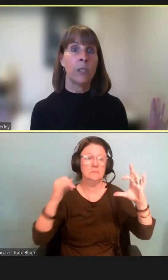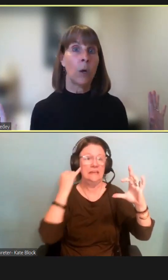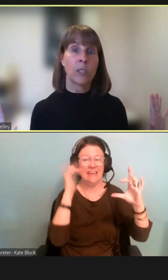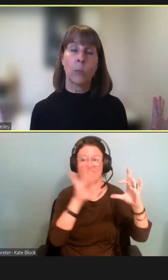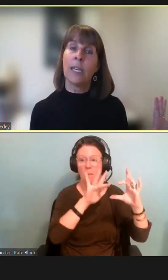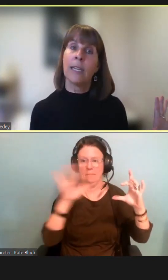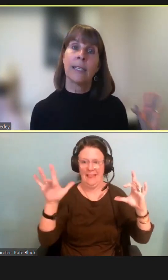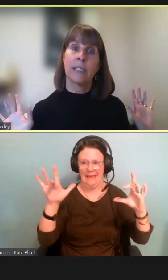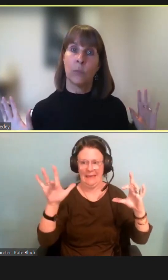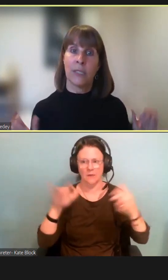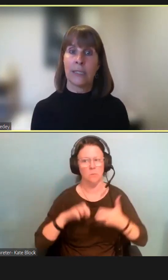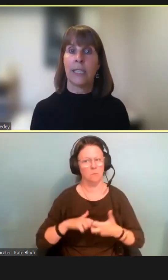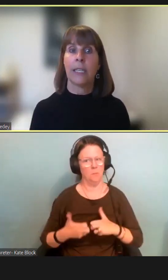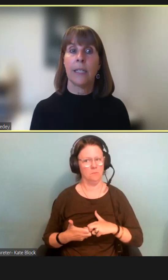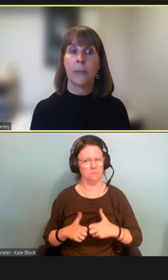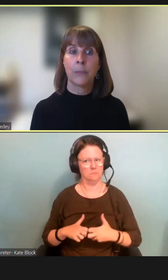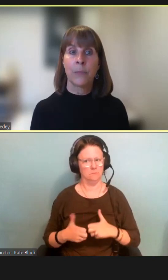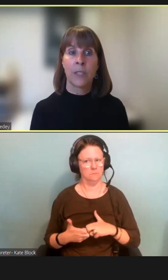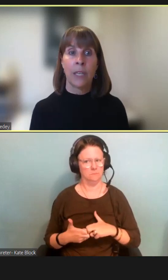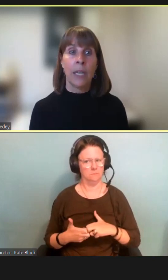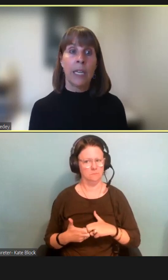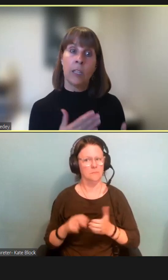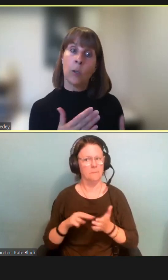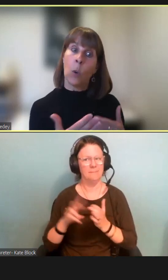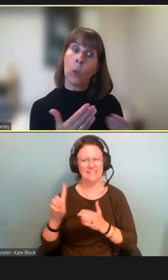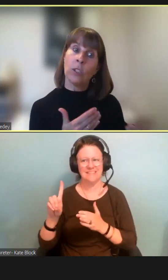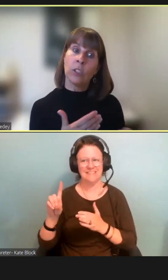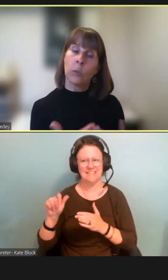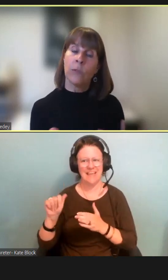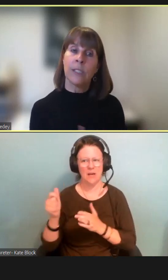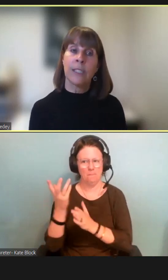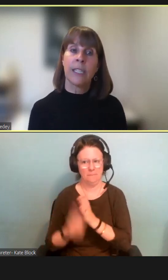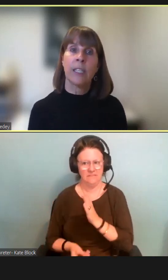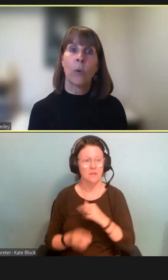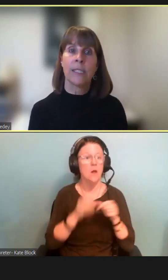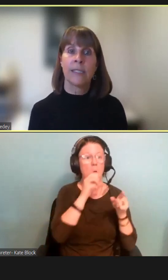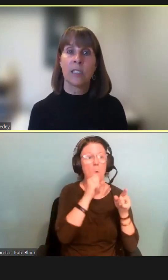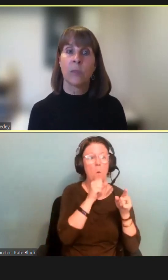it's blank it's missing data in Orange we've indicated what assessments we're